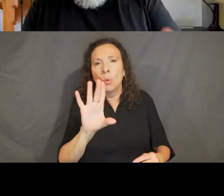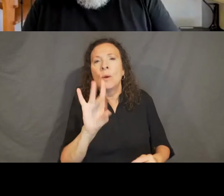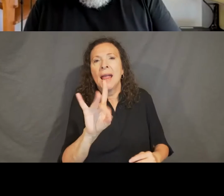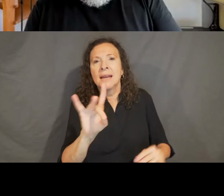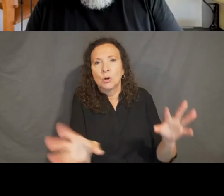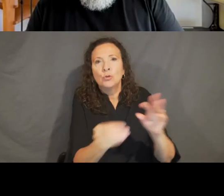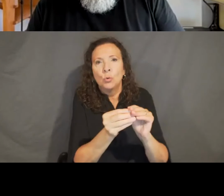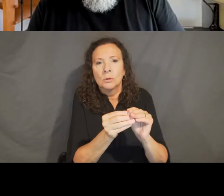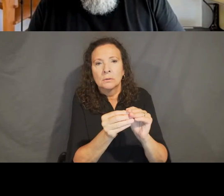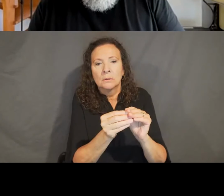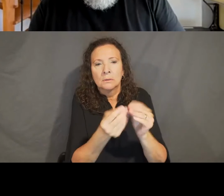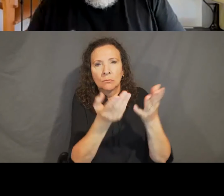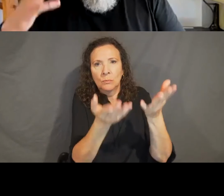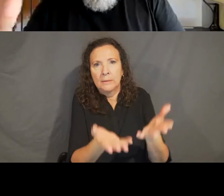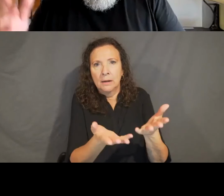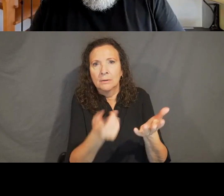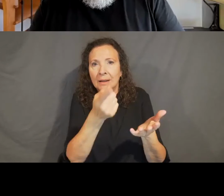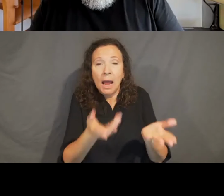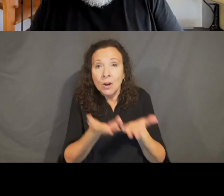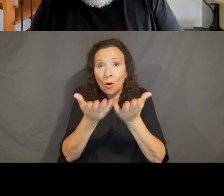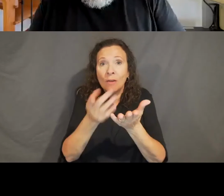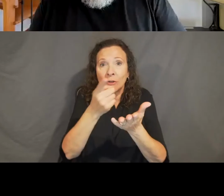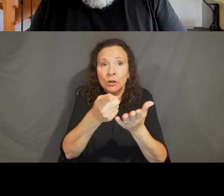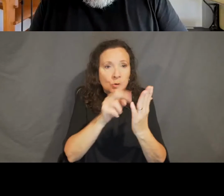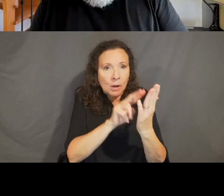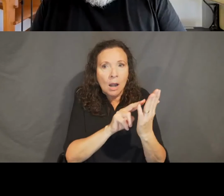That's a way to help you walk down that path.